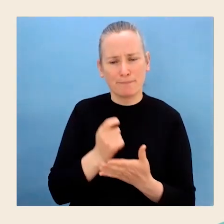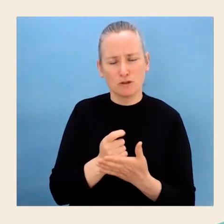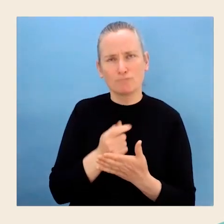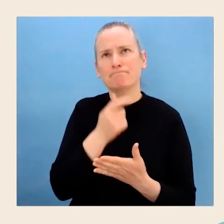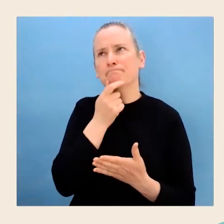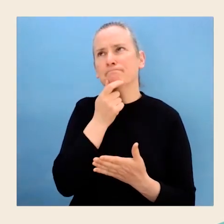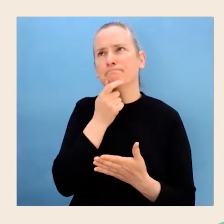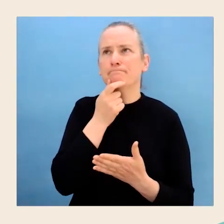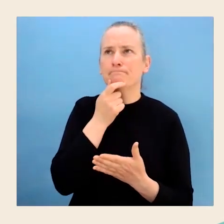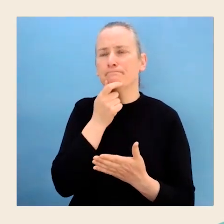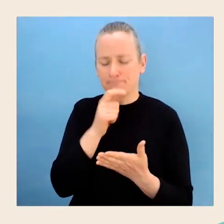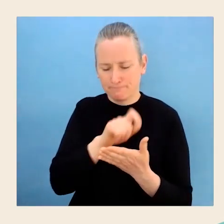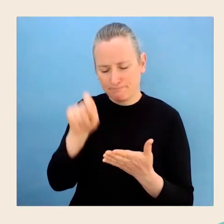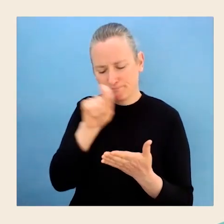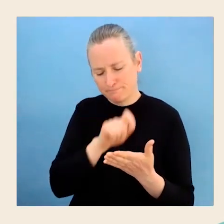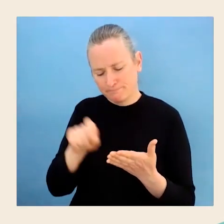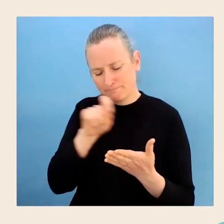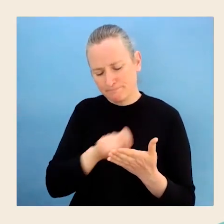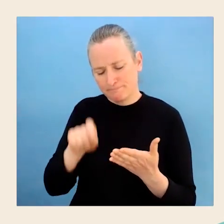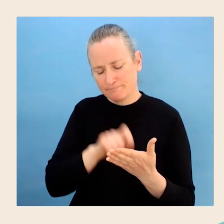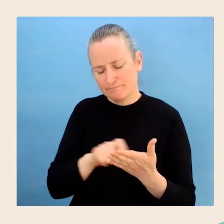to write this incredible, beautiful,